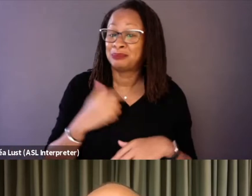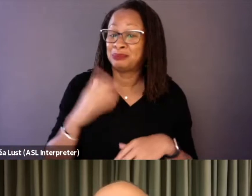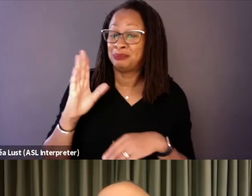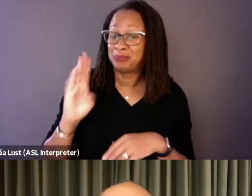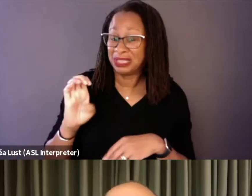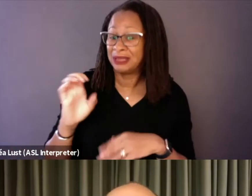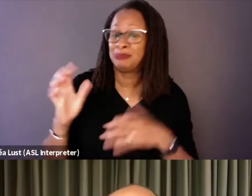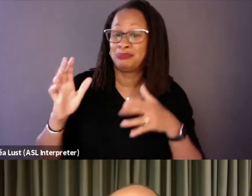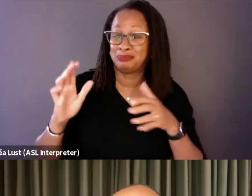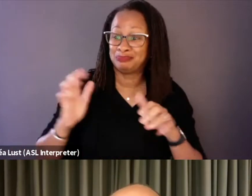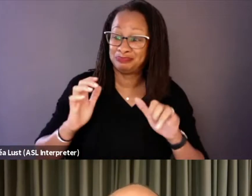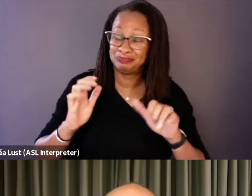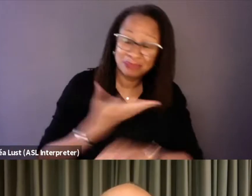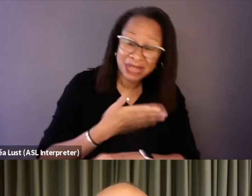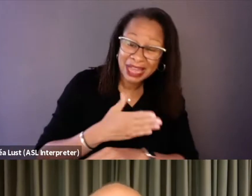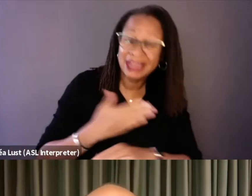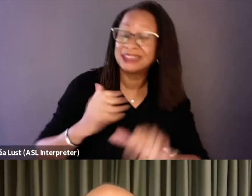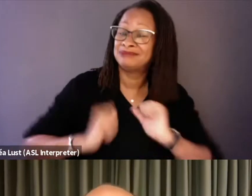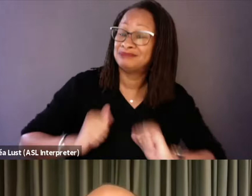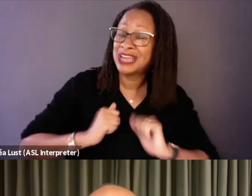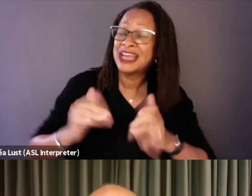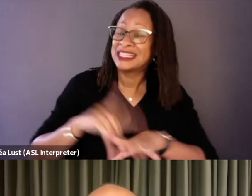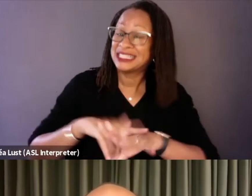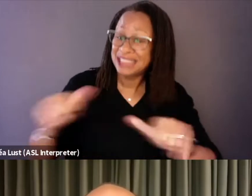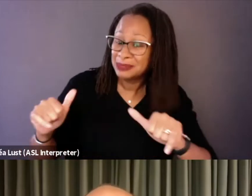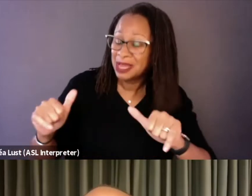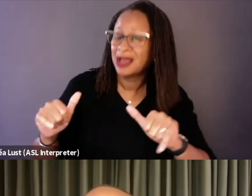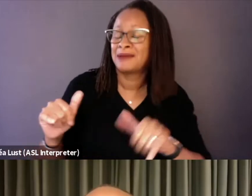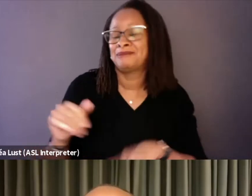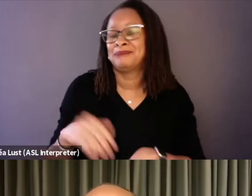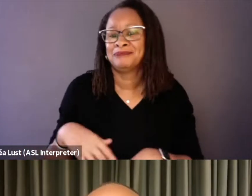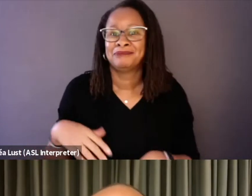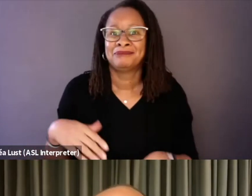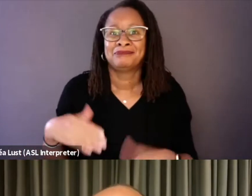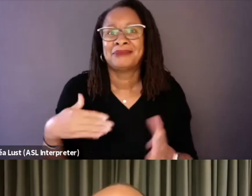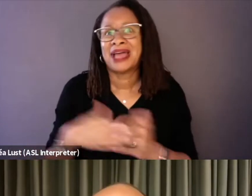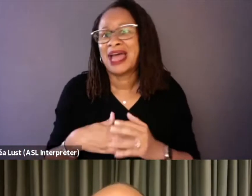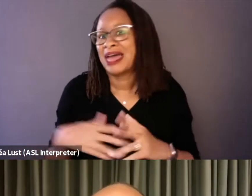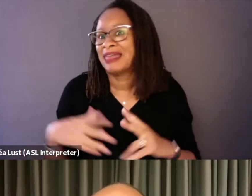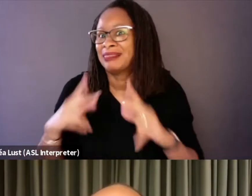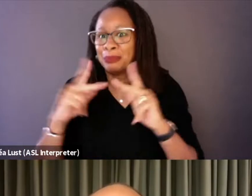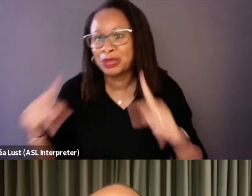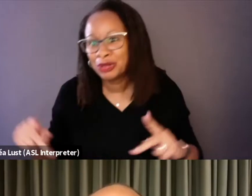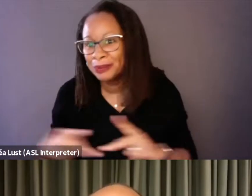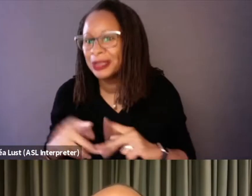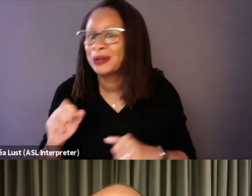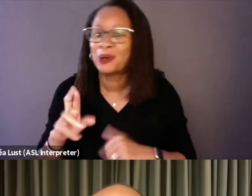So we knew of him, of course, we saw his graffiti, "The Burning House," we sorta around town.